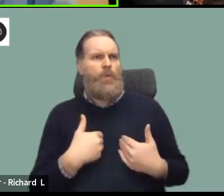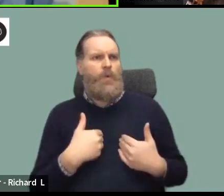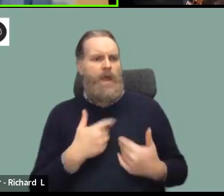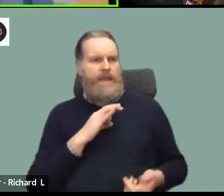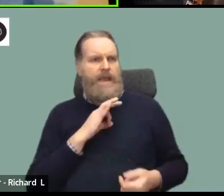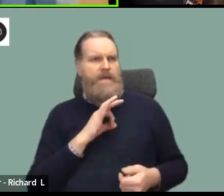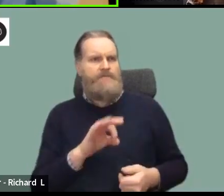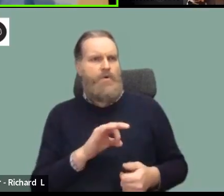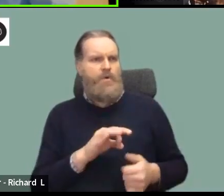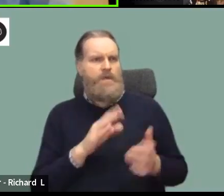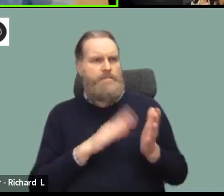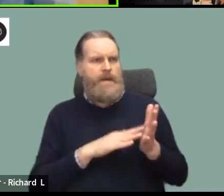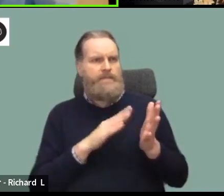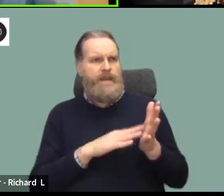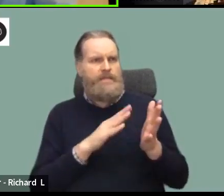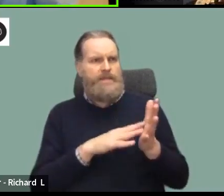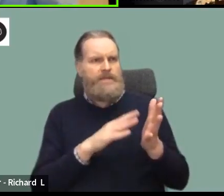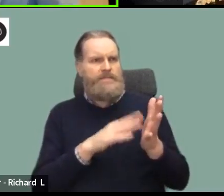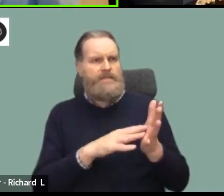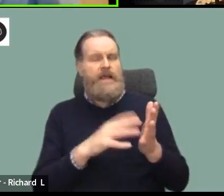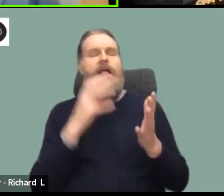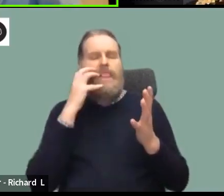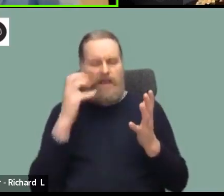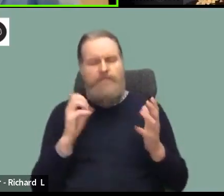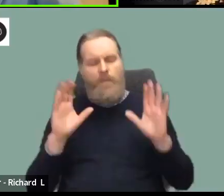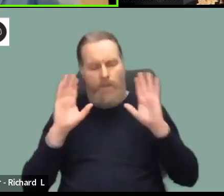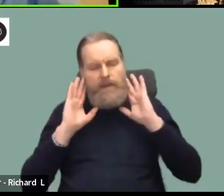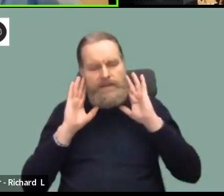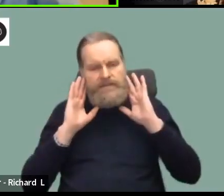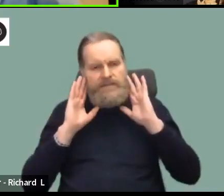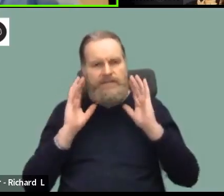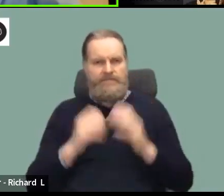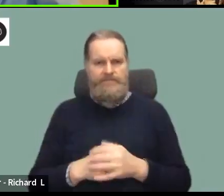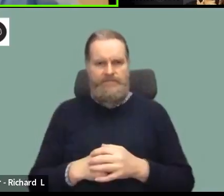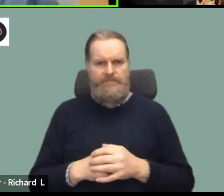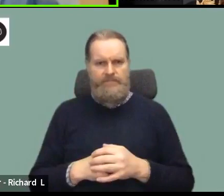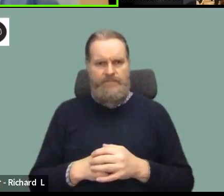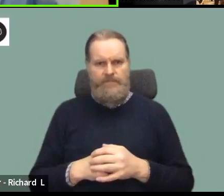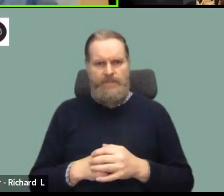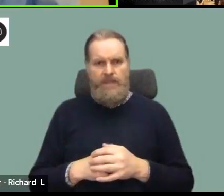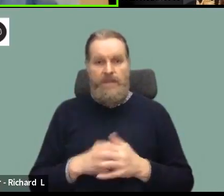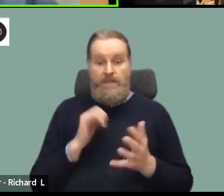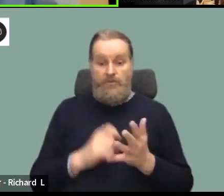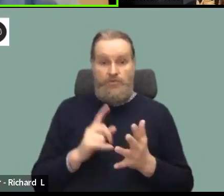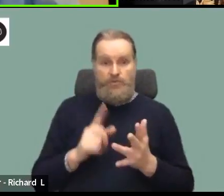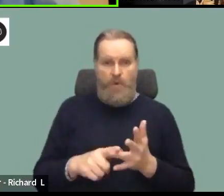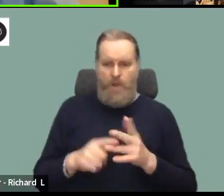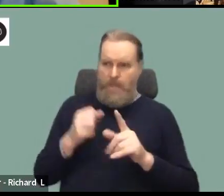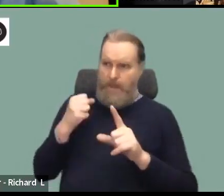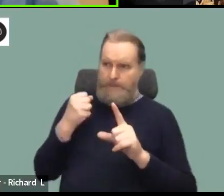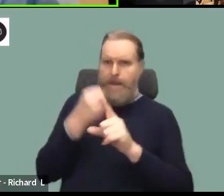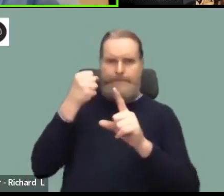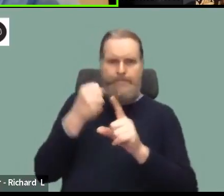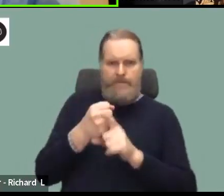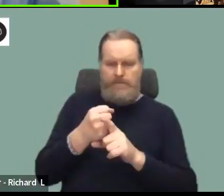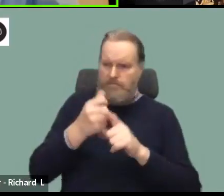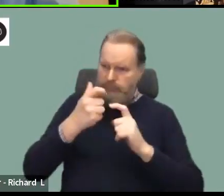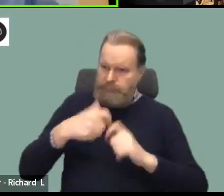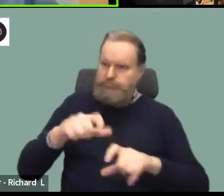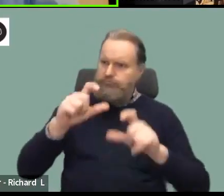as far more seriously. So the question then becomes Brown the question then becomes Brown if everybody can. n follow the logic that the follow the logic that the hardest hitting action.